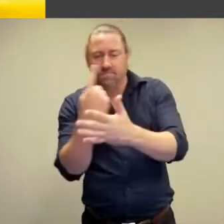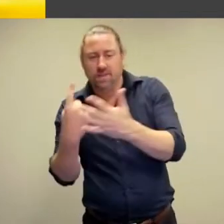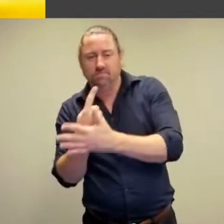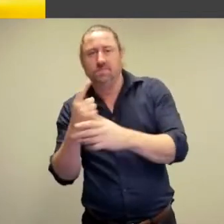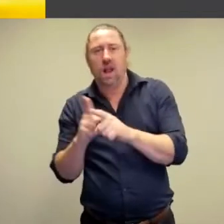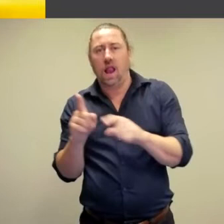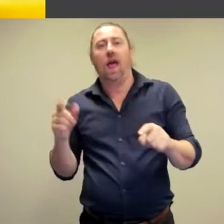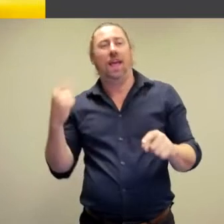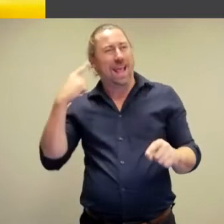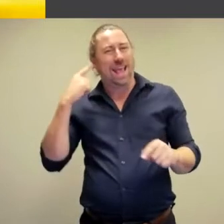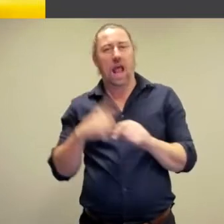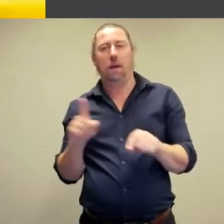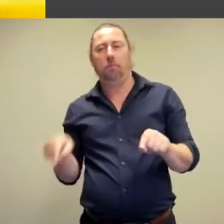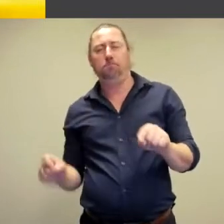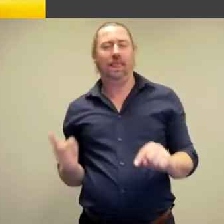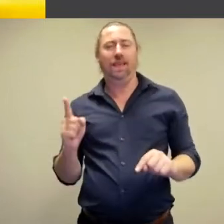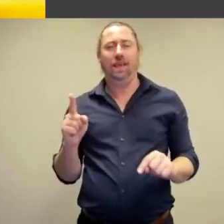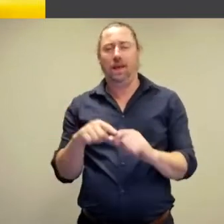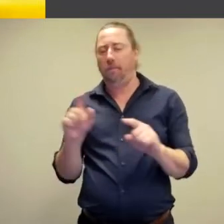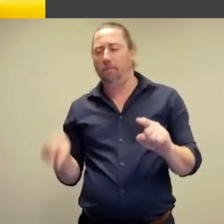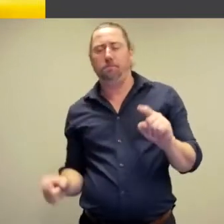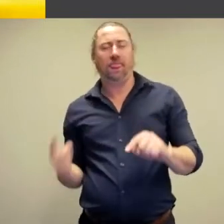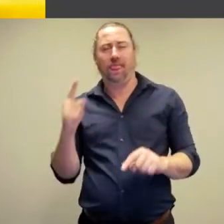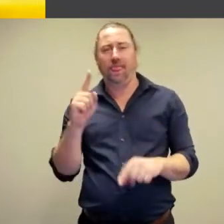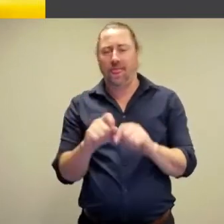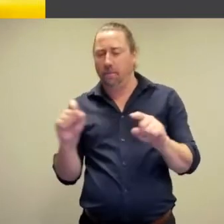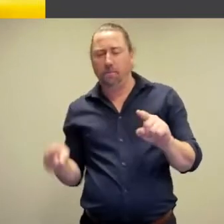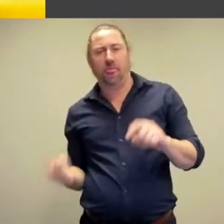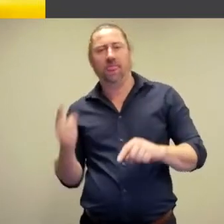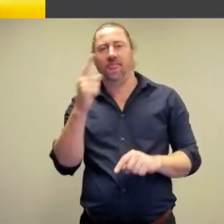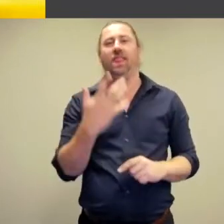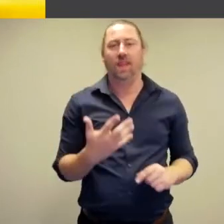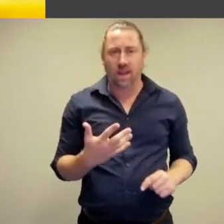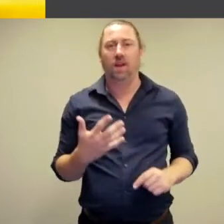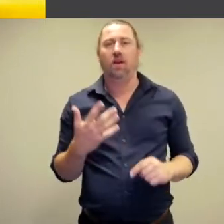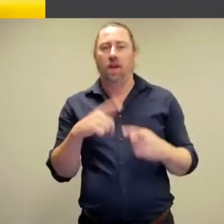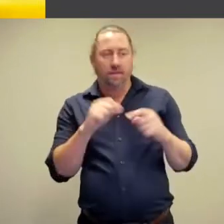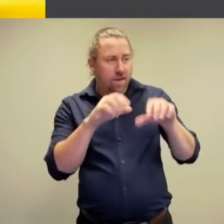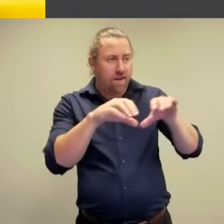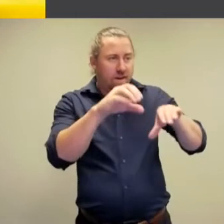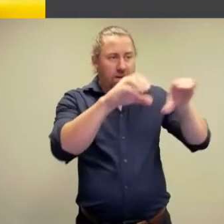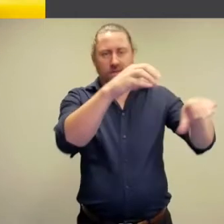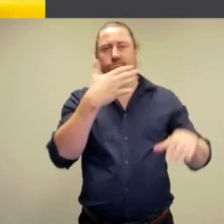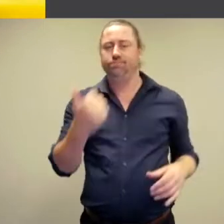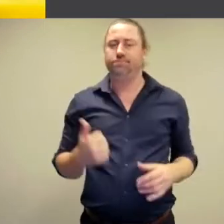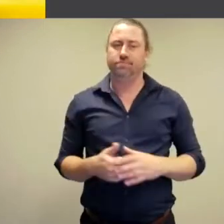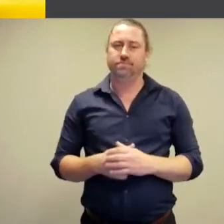being flung about and there's also a distant